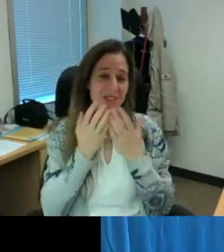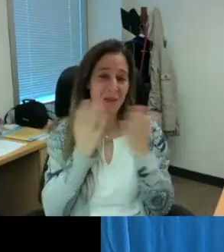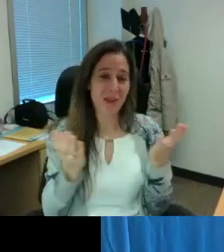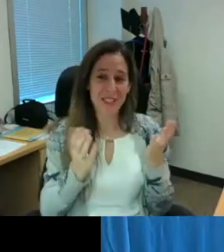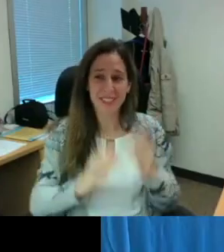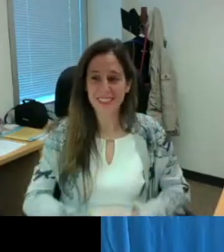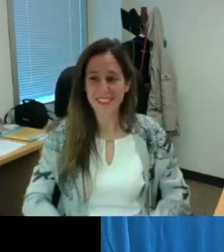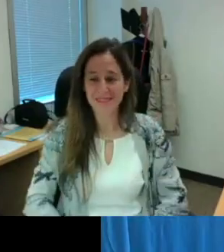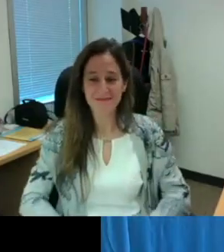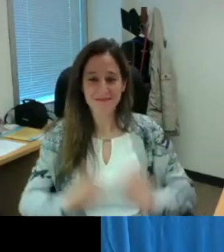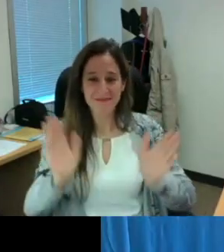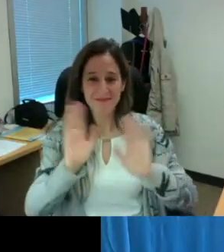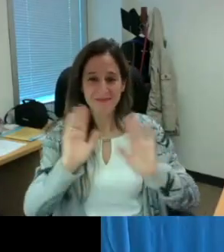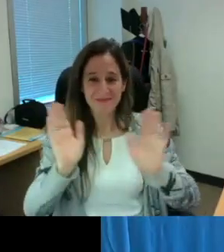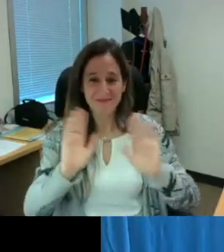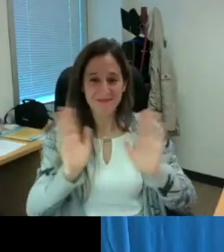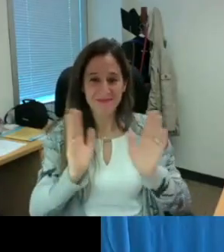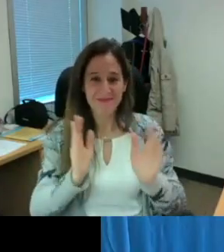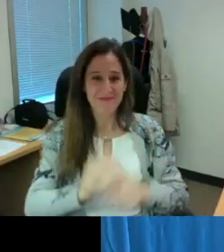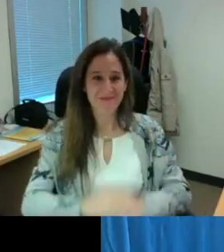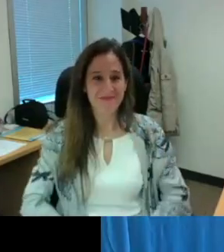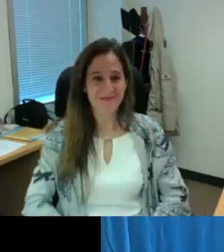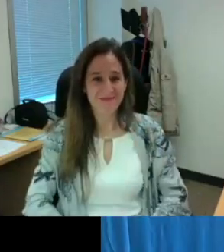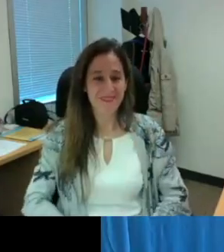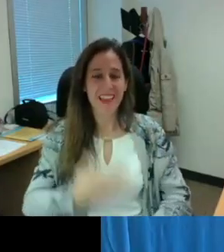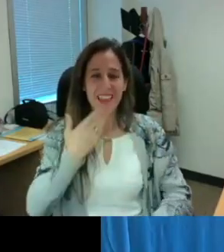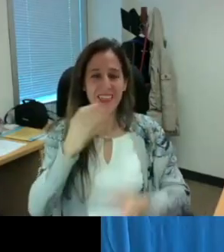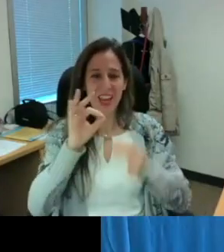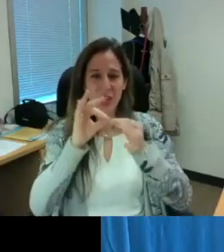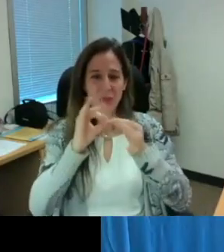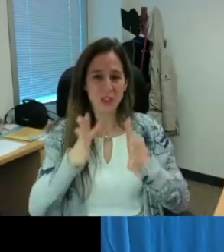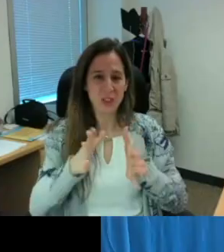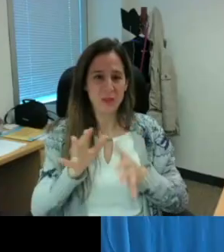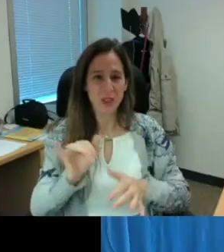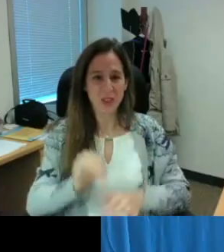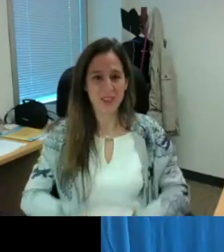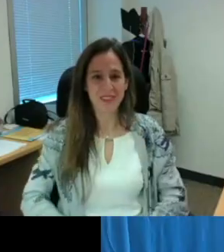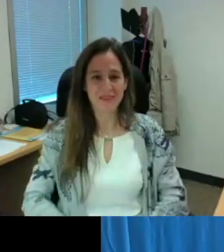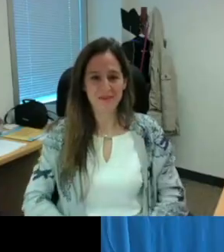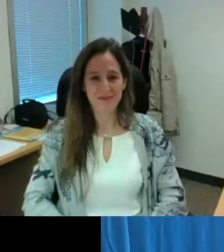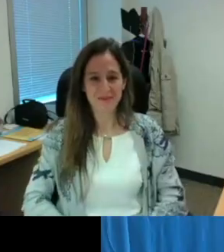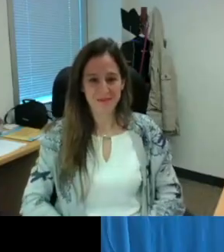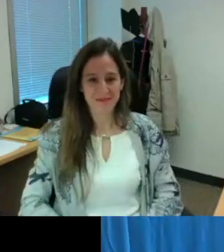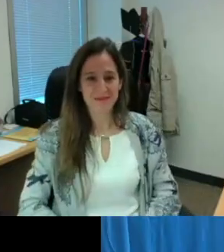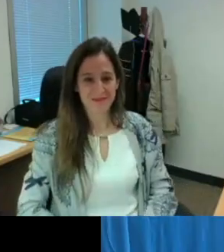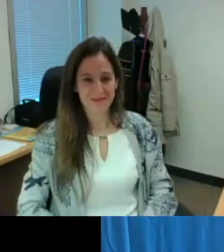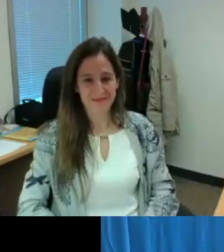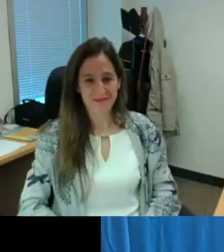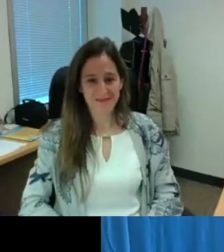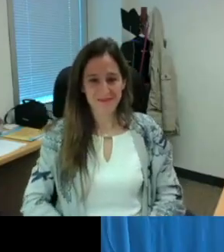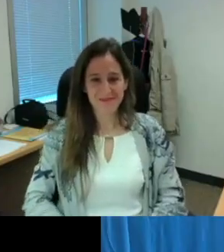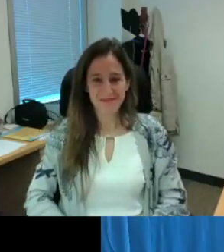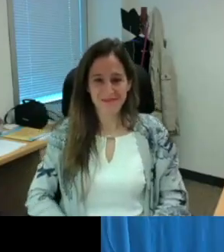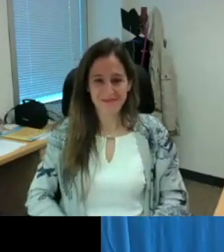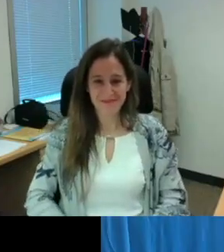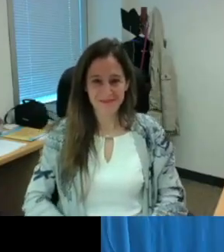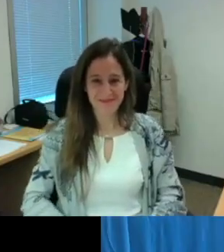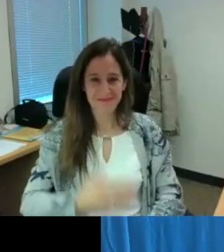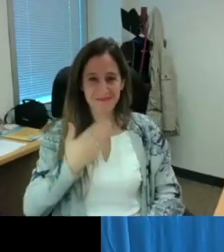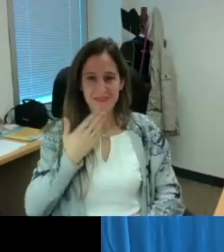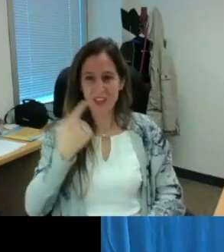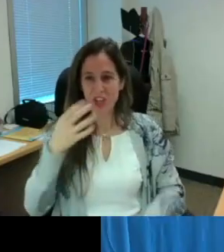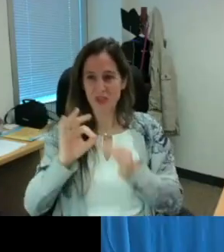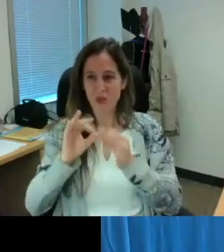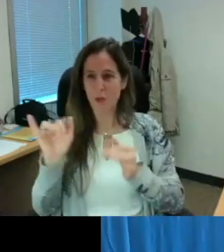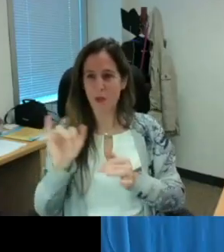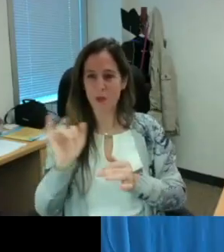thank you so much all right thank you everyone other questions thank you everyone